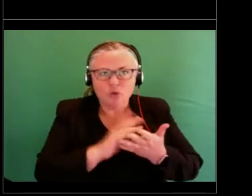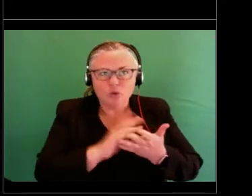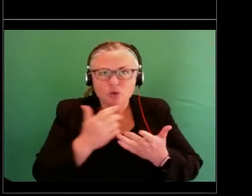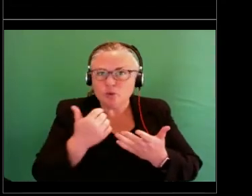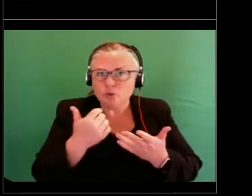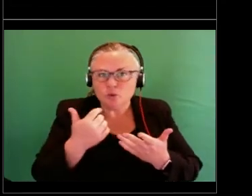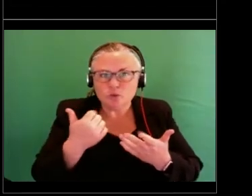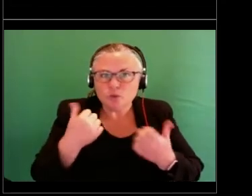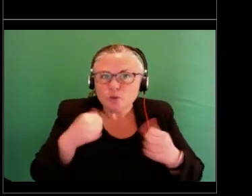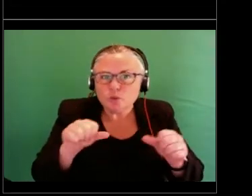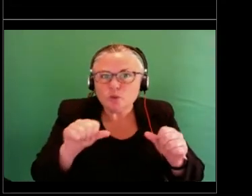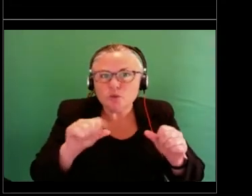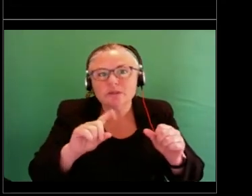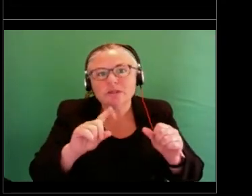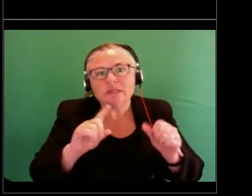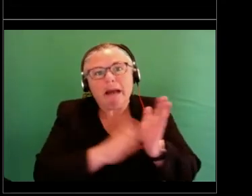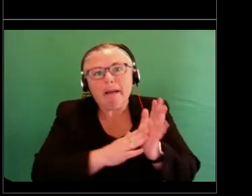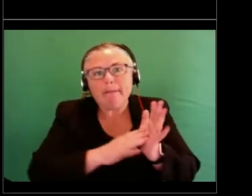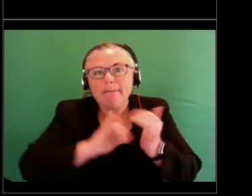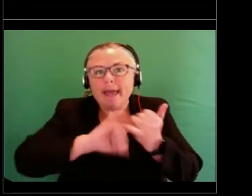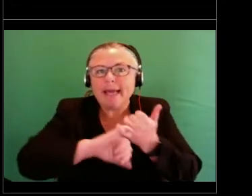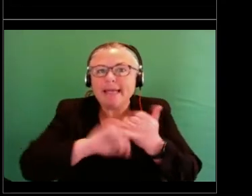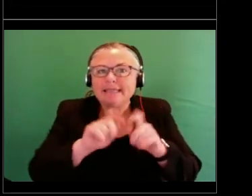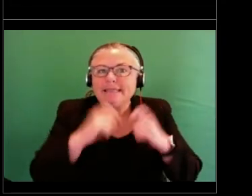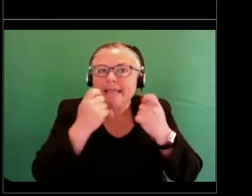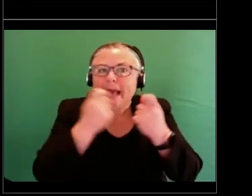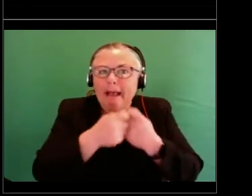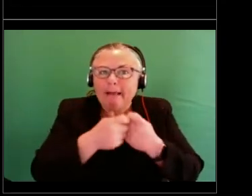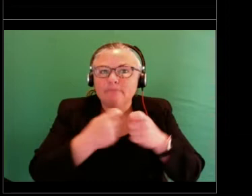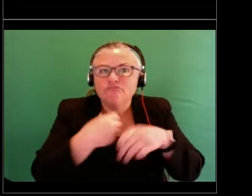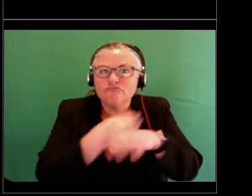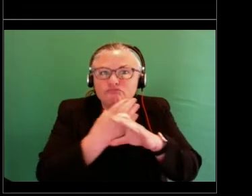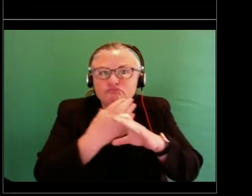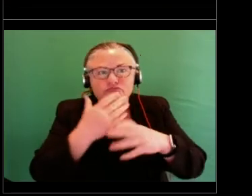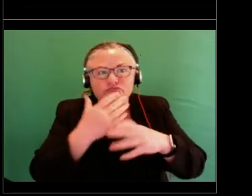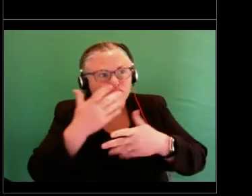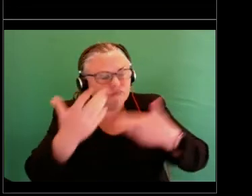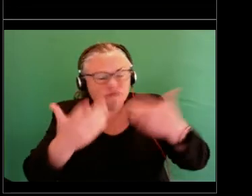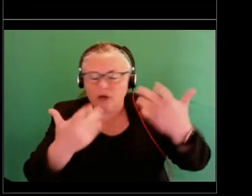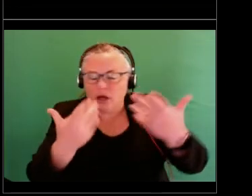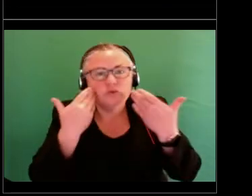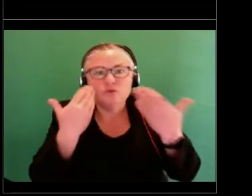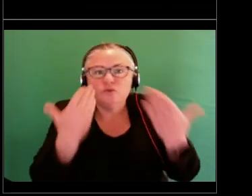the affidavit or something like that, that really is going to tell the story to the Court